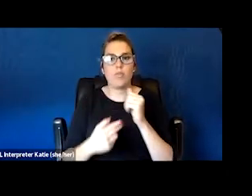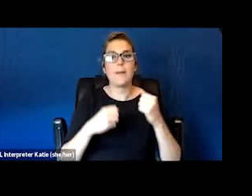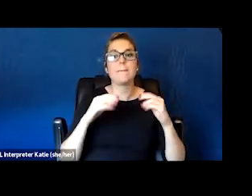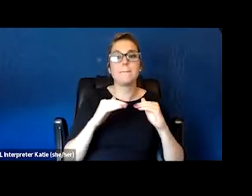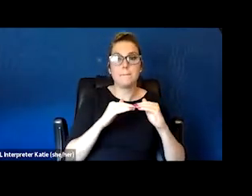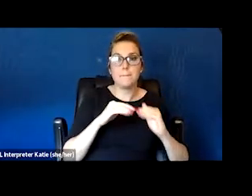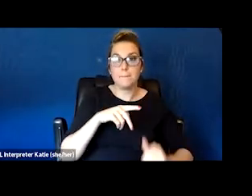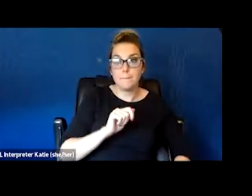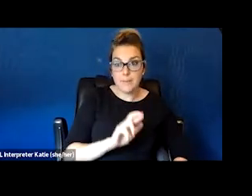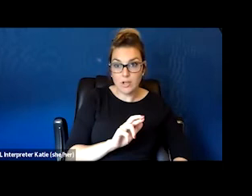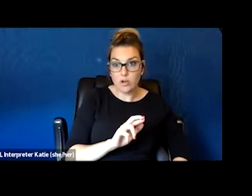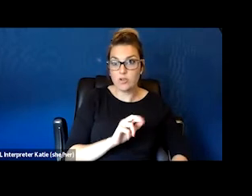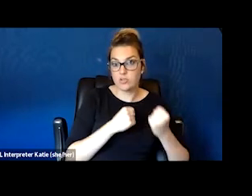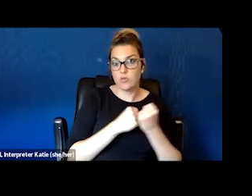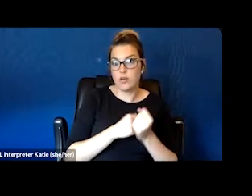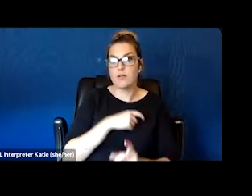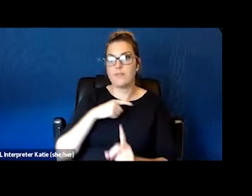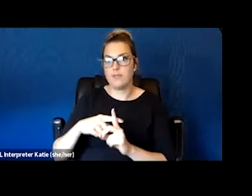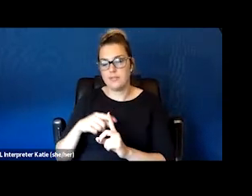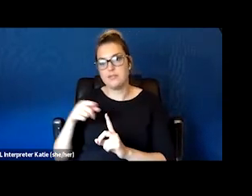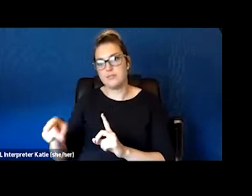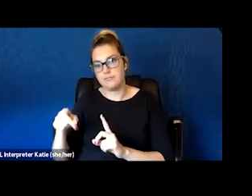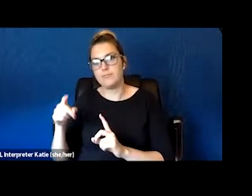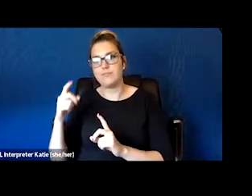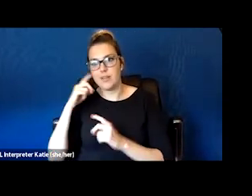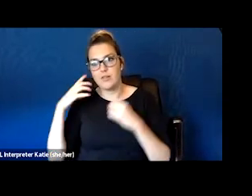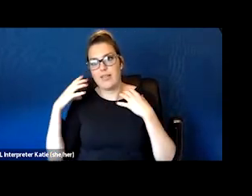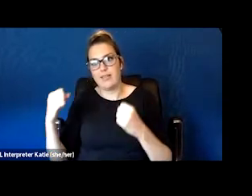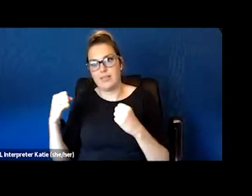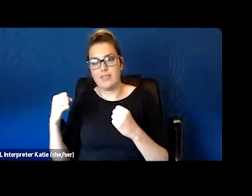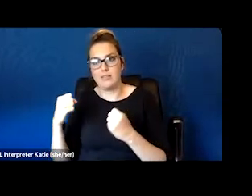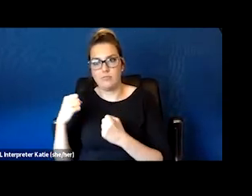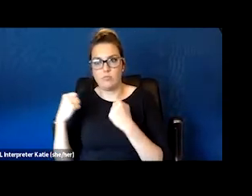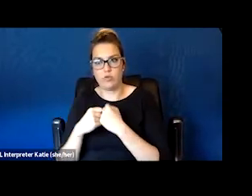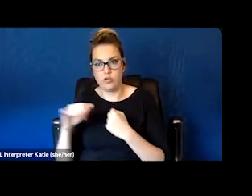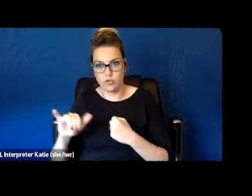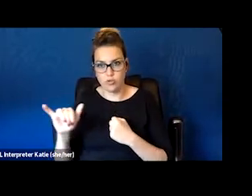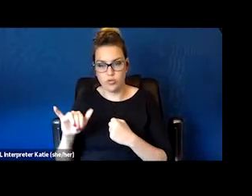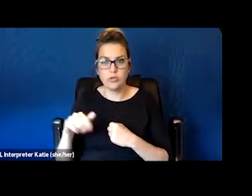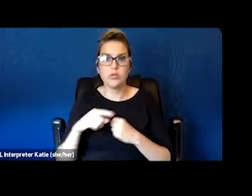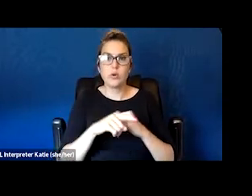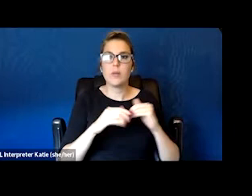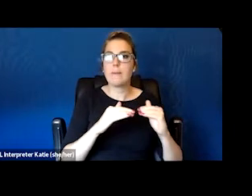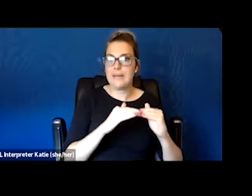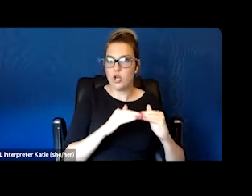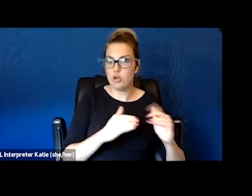So when our outreach workers are going out into the field, they have a clinician with them who can assess right there in the field,